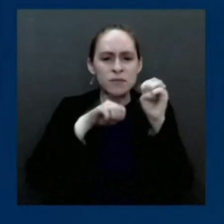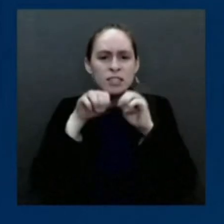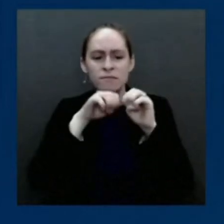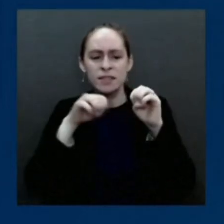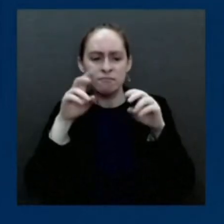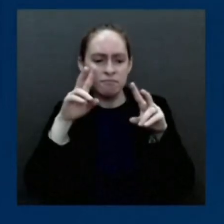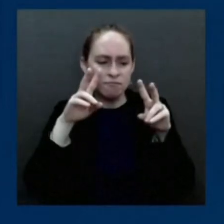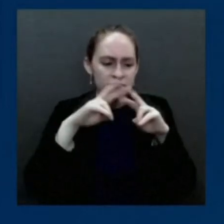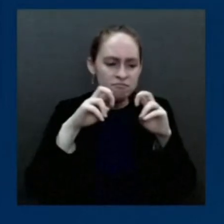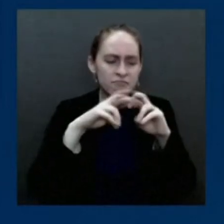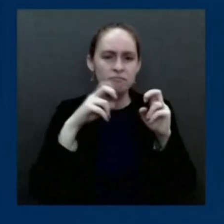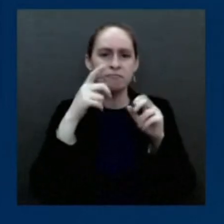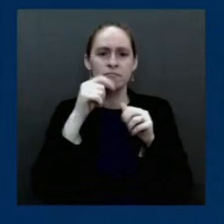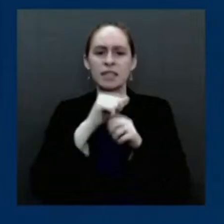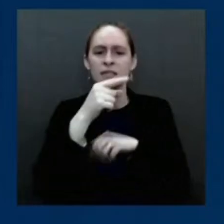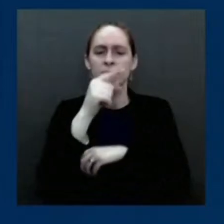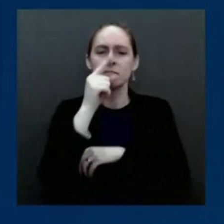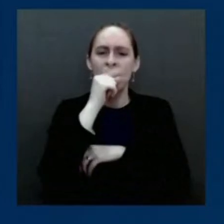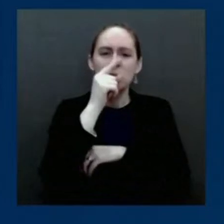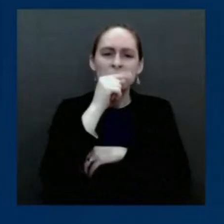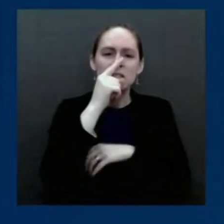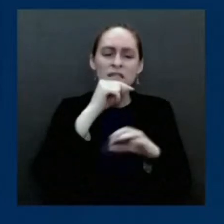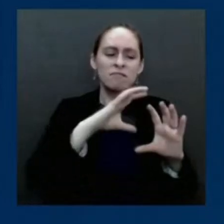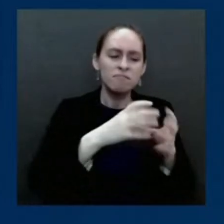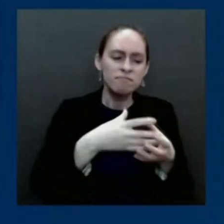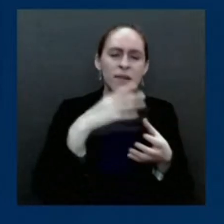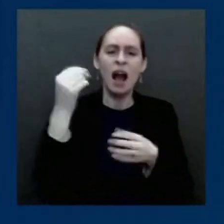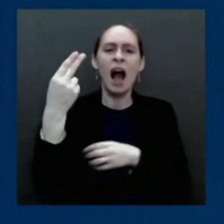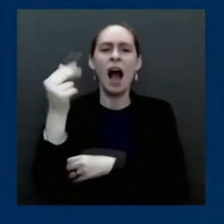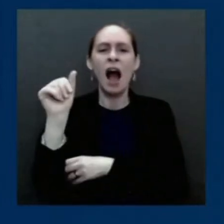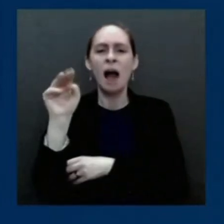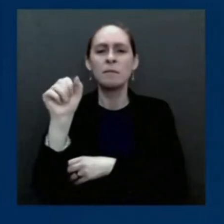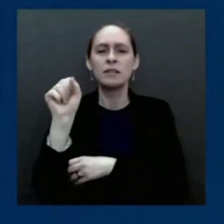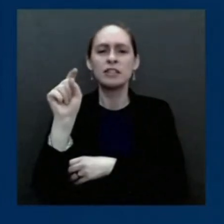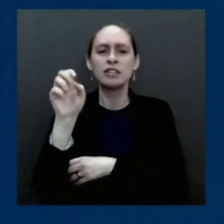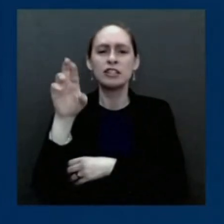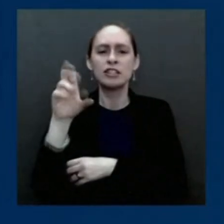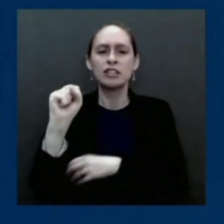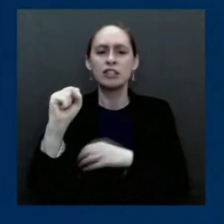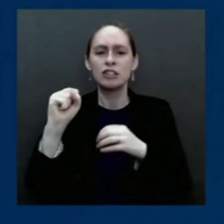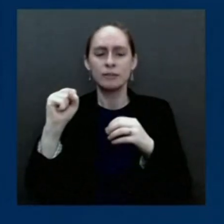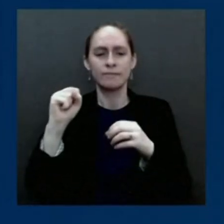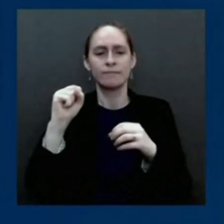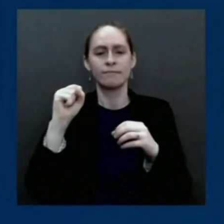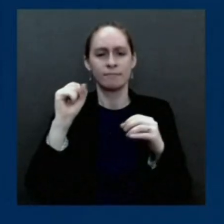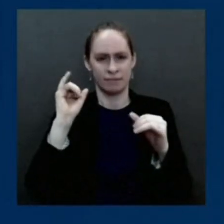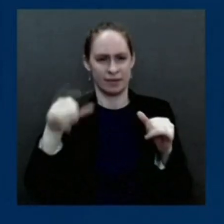VARIANTS IN THE ANIMAL MODEL AND STUDIES HERE AT THE VACCINE